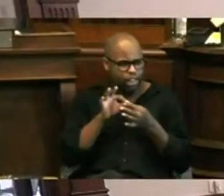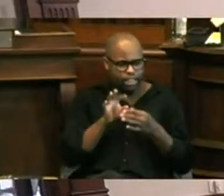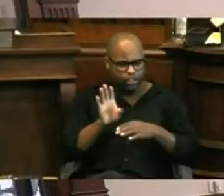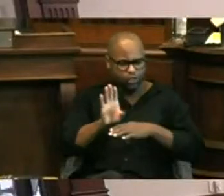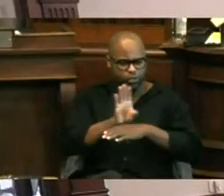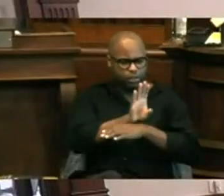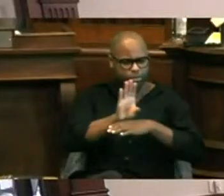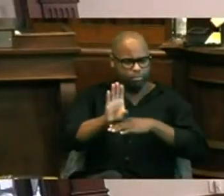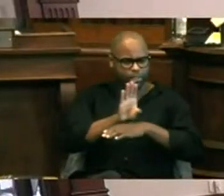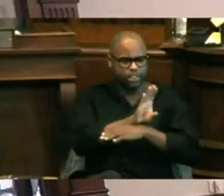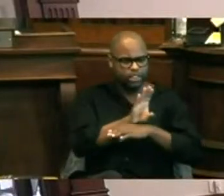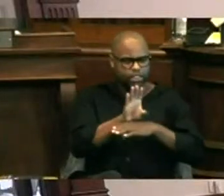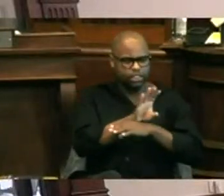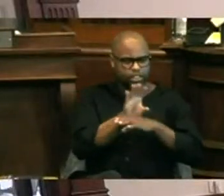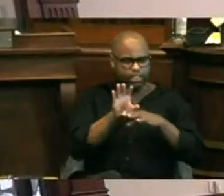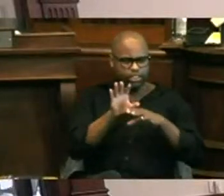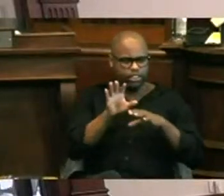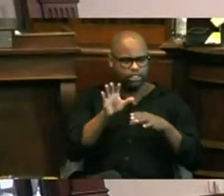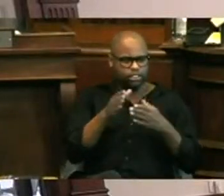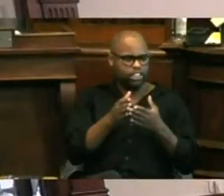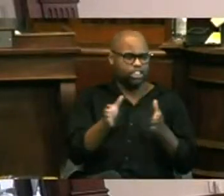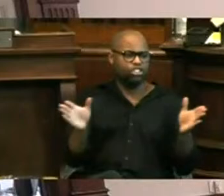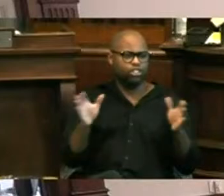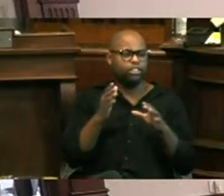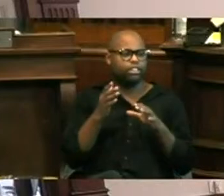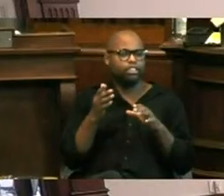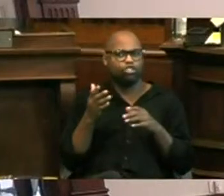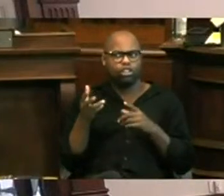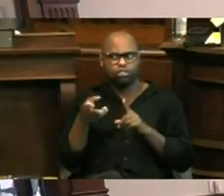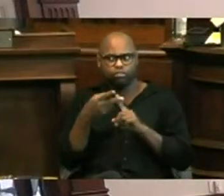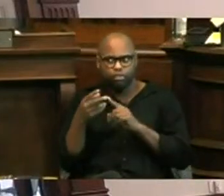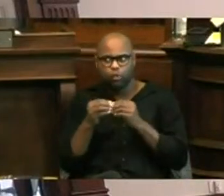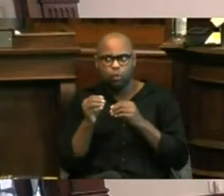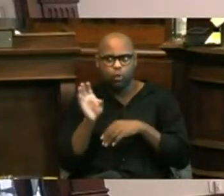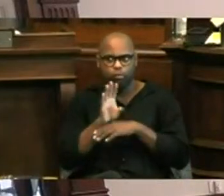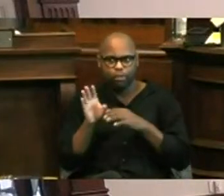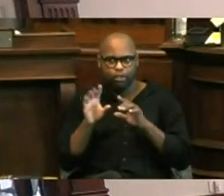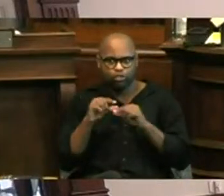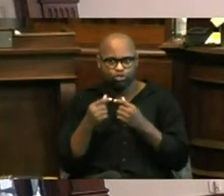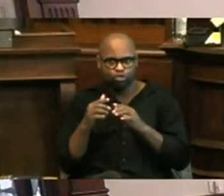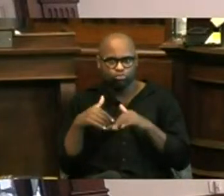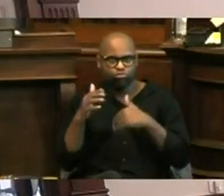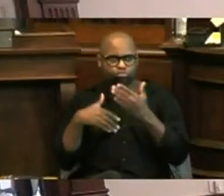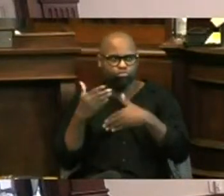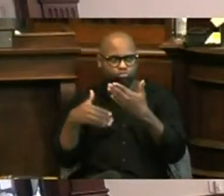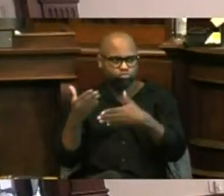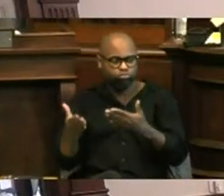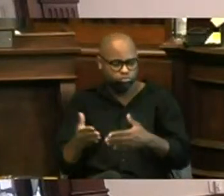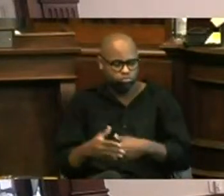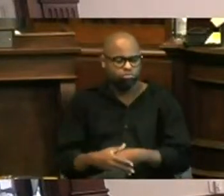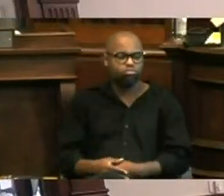with what the street liaison does in particular with the business aspects in getting